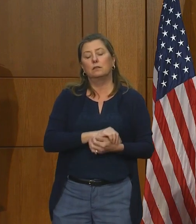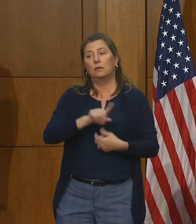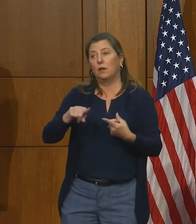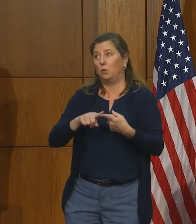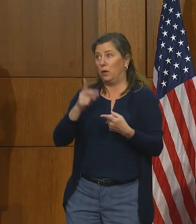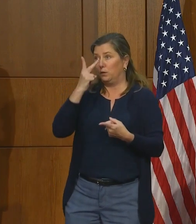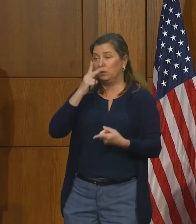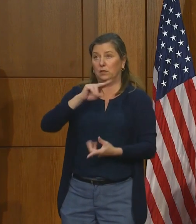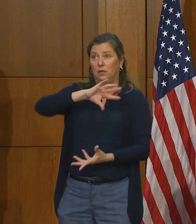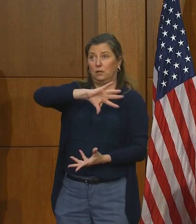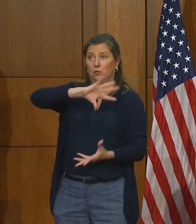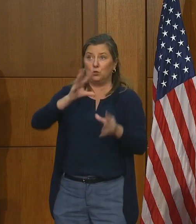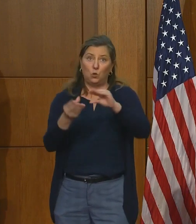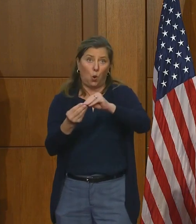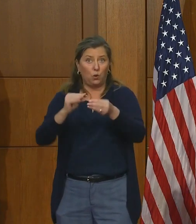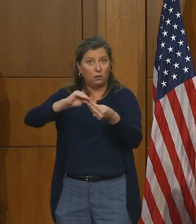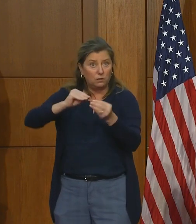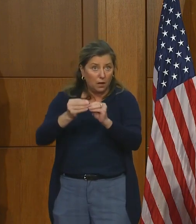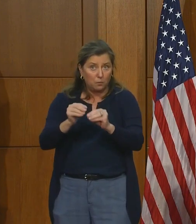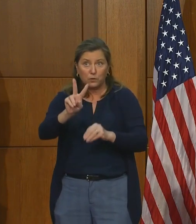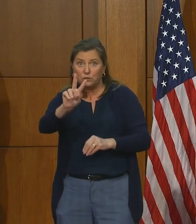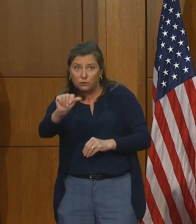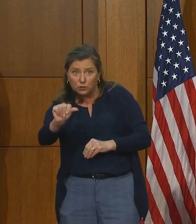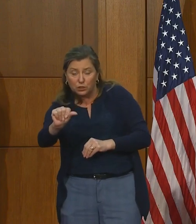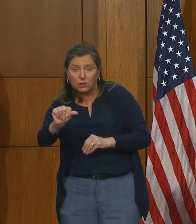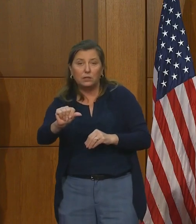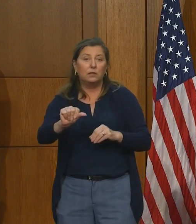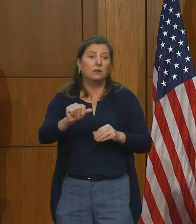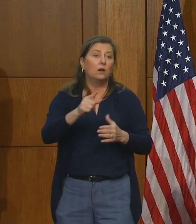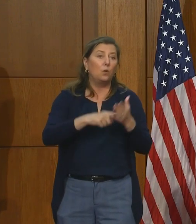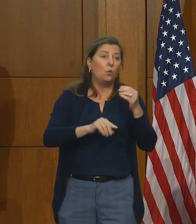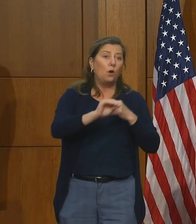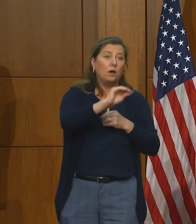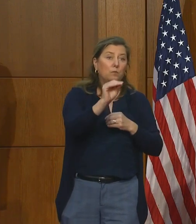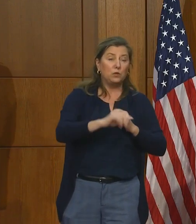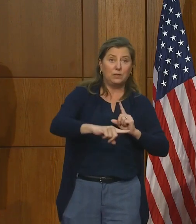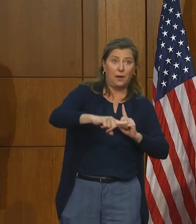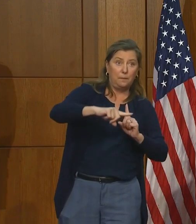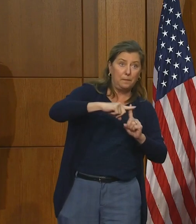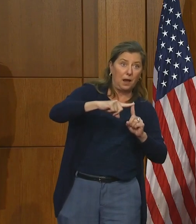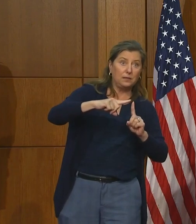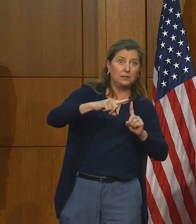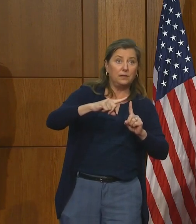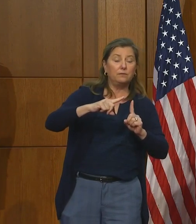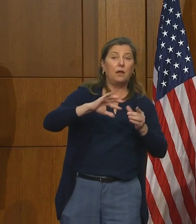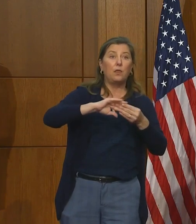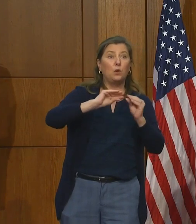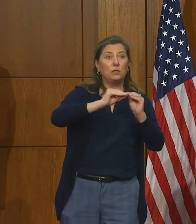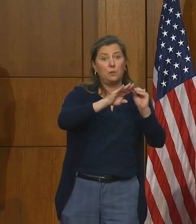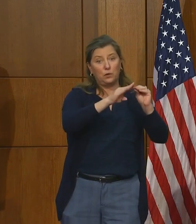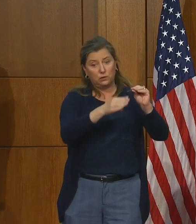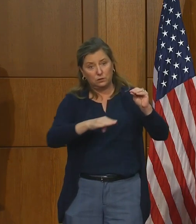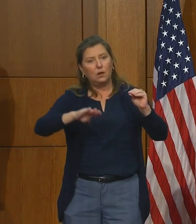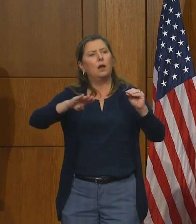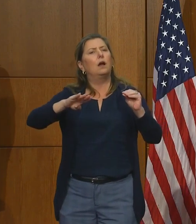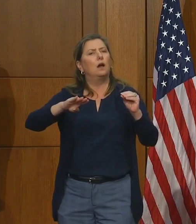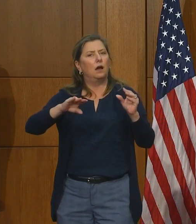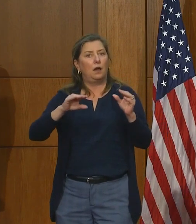MAIL. I'M AND I SAW WOULD SAY KIND OF. TO BE A LITTLE BIT. IS